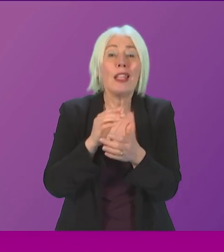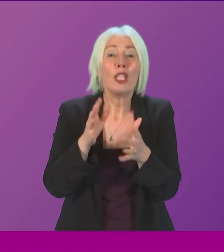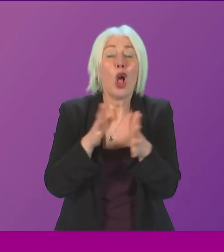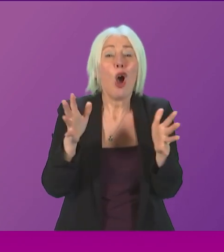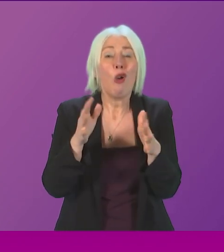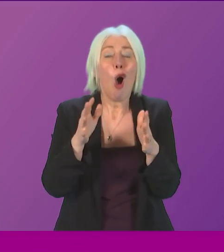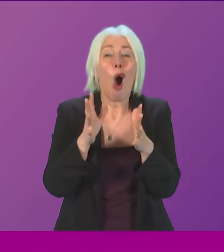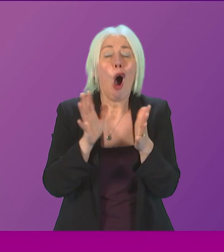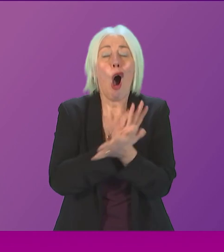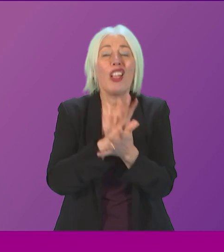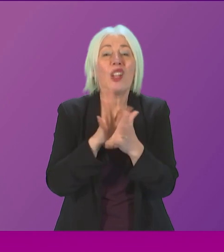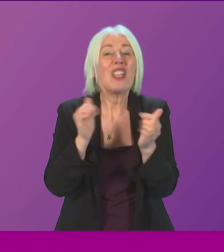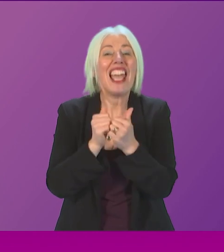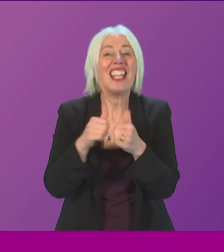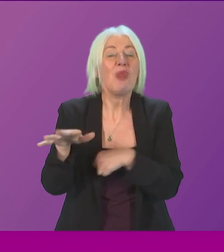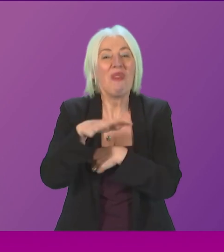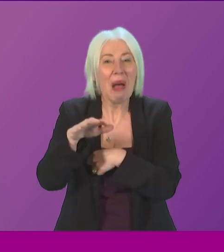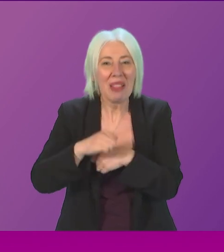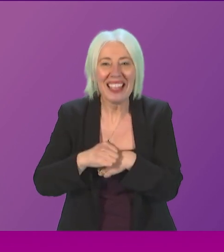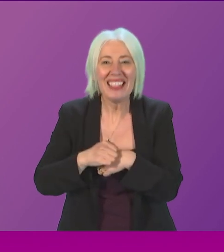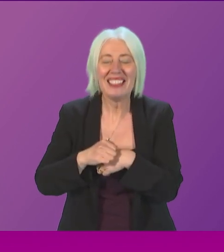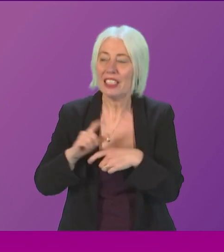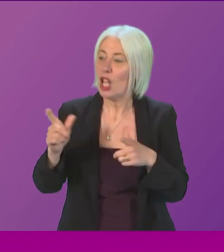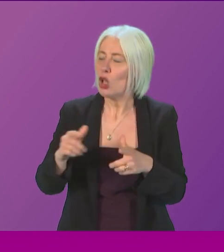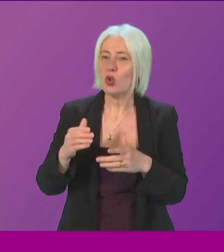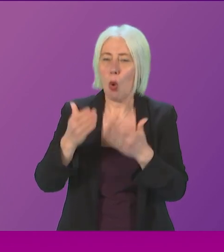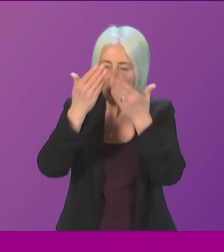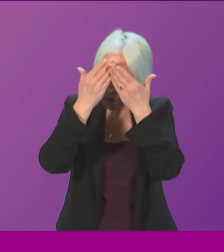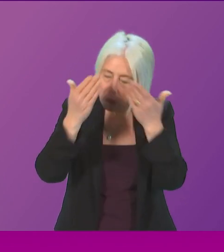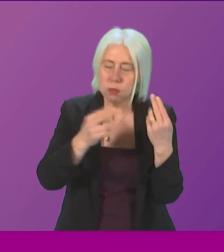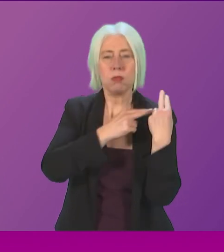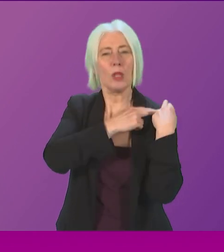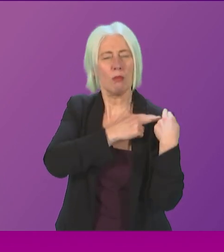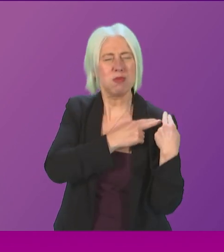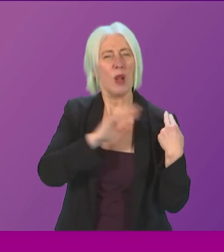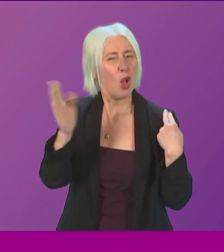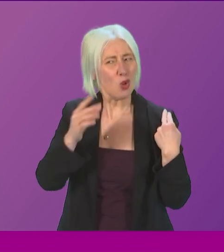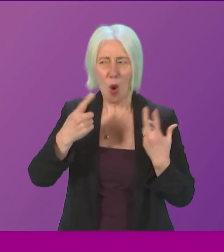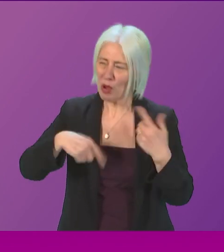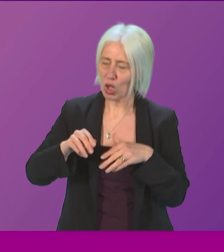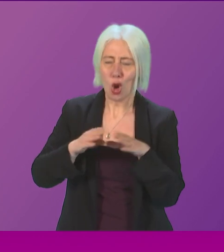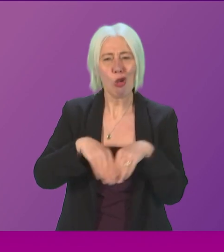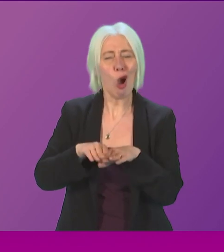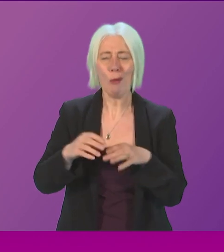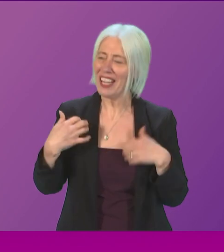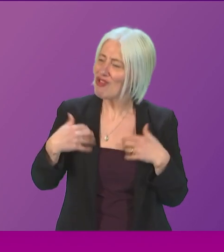Those communities are bound together not by ceremony or duty but by common interest and friendship.